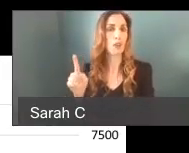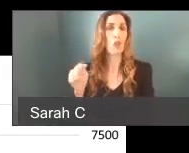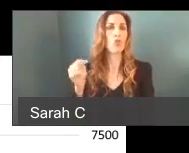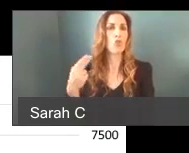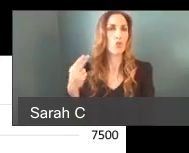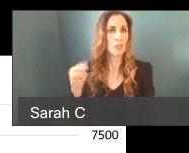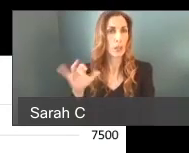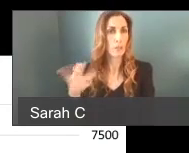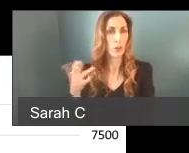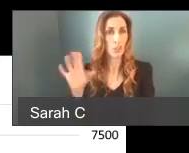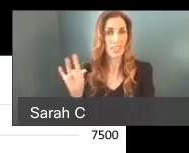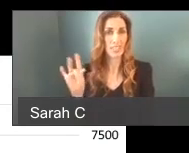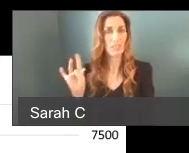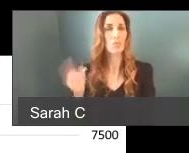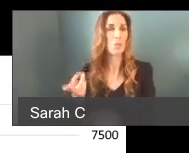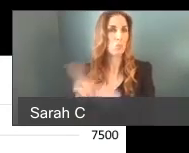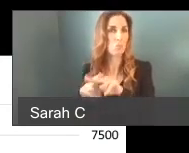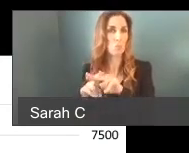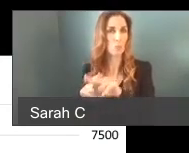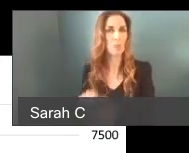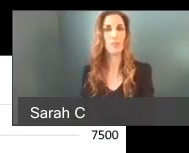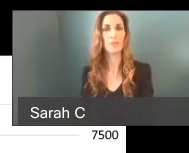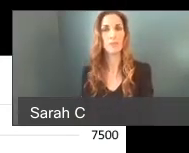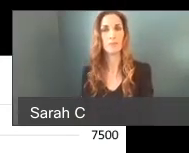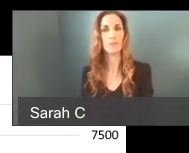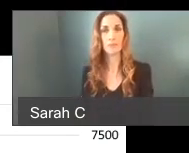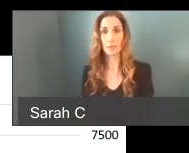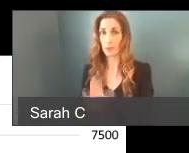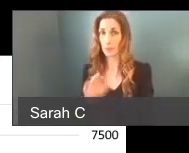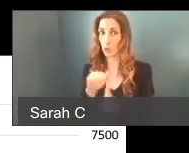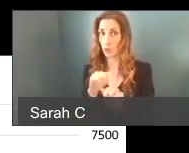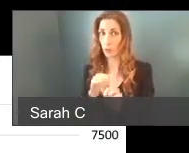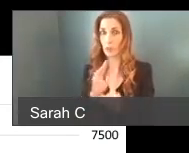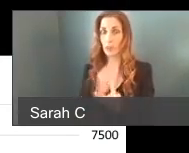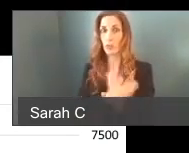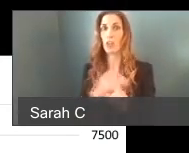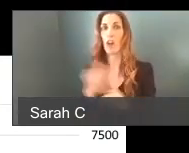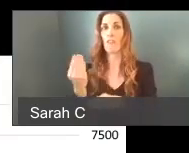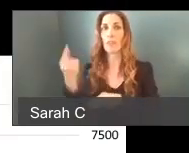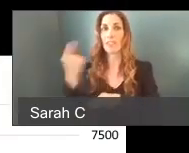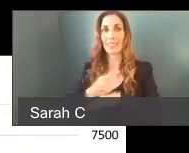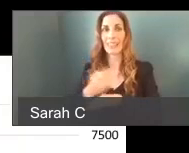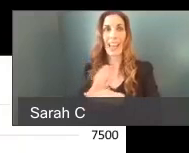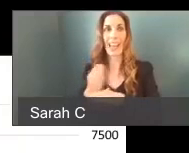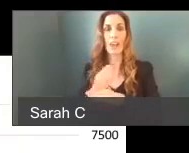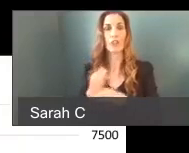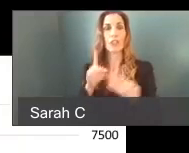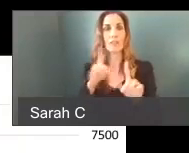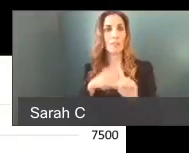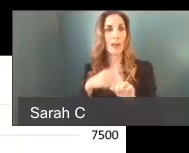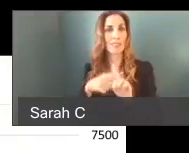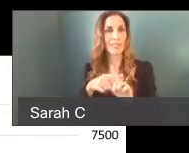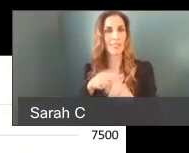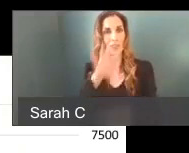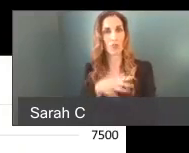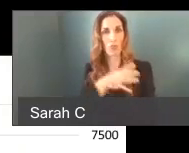the 18th and just as a reminder this is our 14-day average positivity graph. The orange lines are the